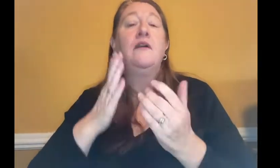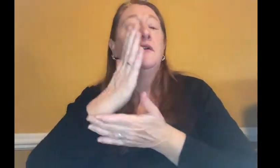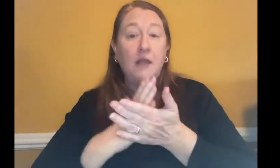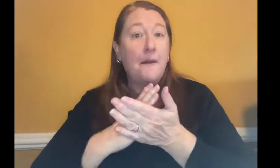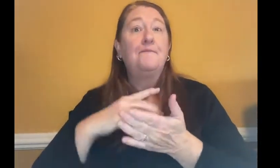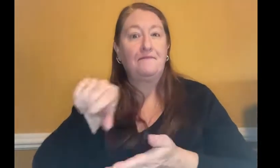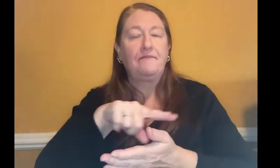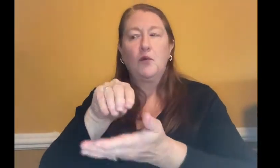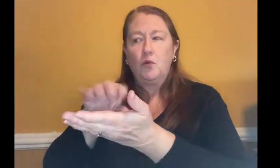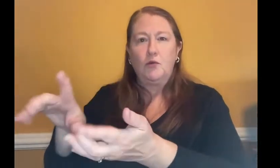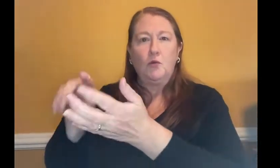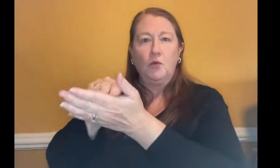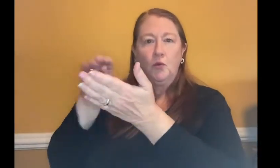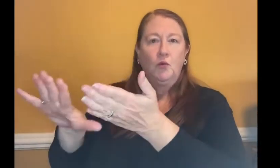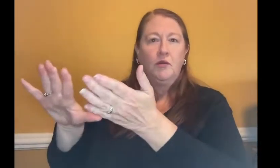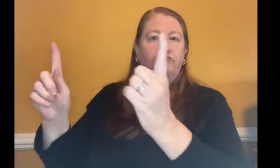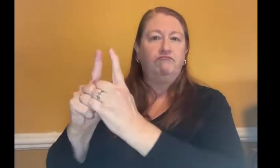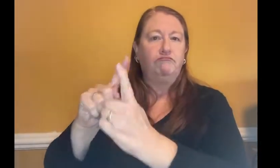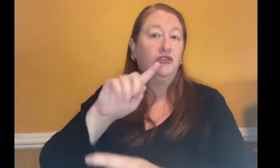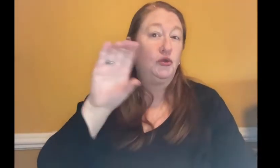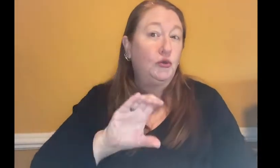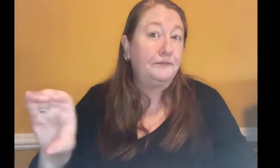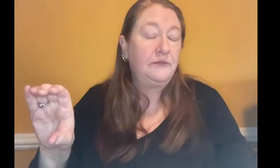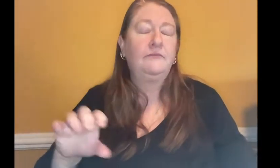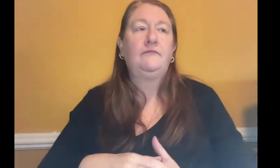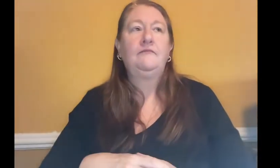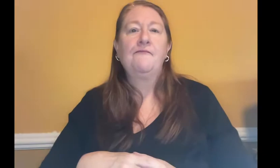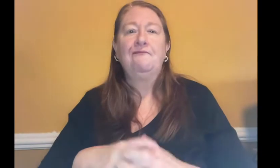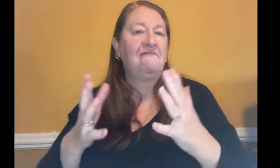There are classes that have students to meet with another student via Zoom.